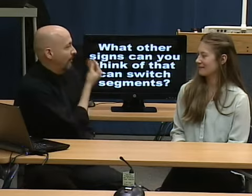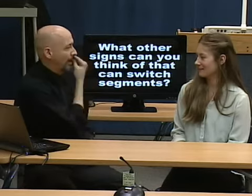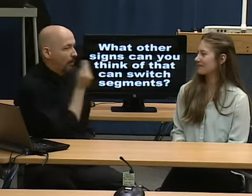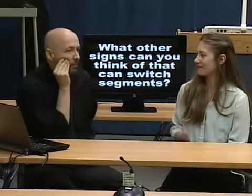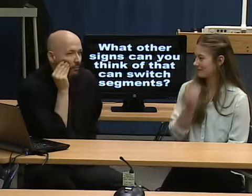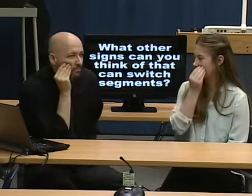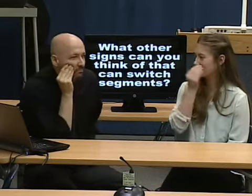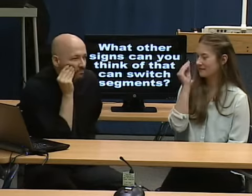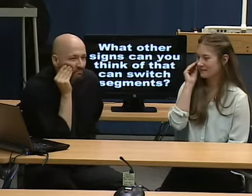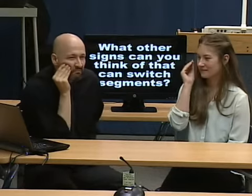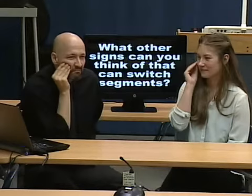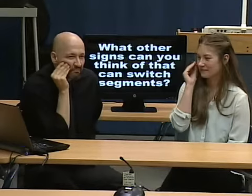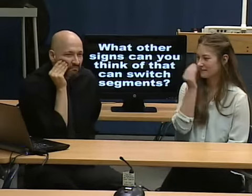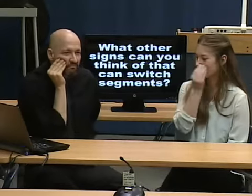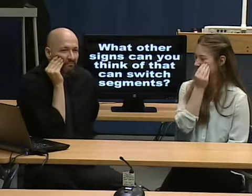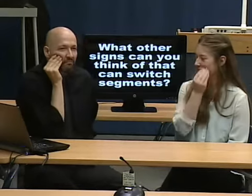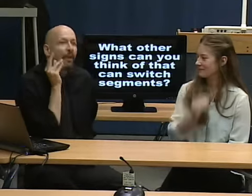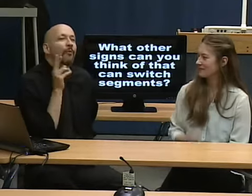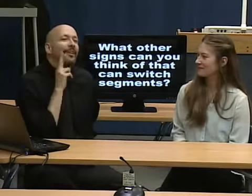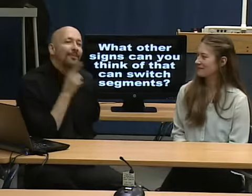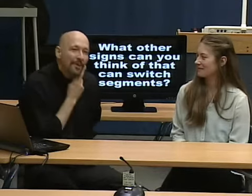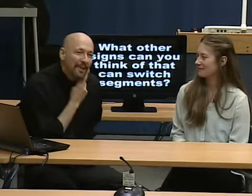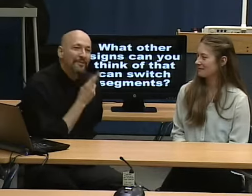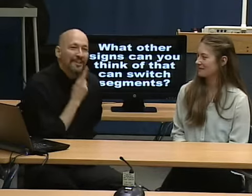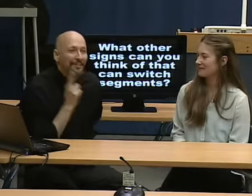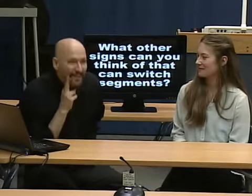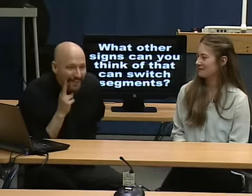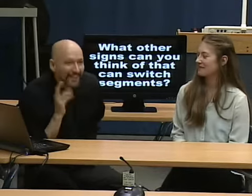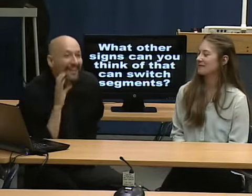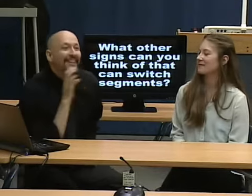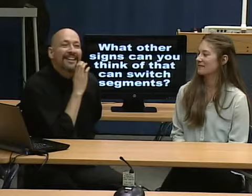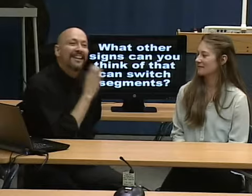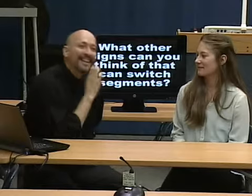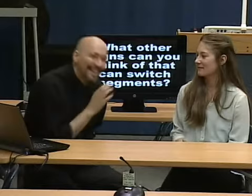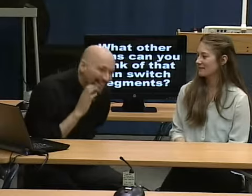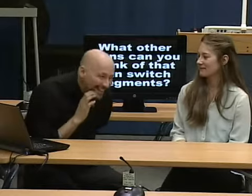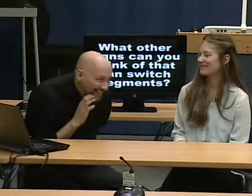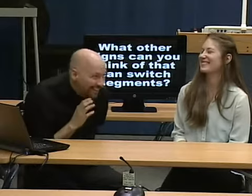You can sign it this way, or this way. "Restaurant." "Cafe."